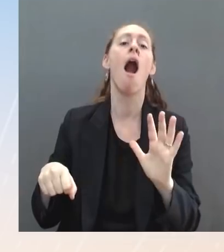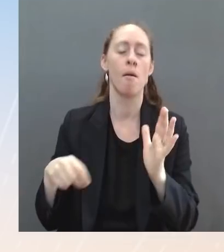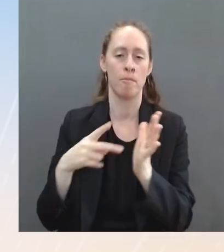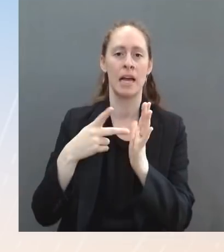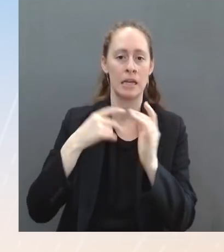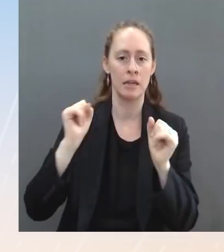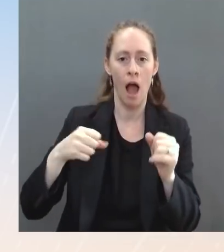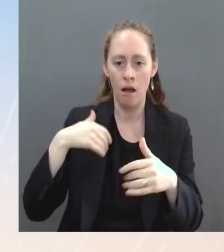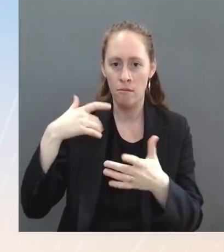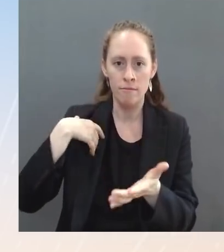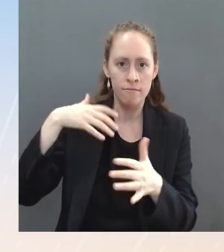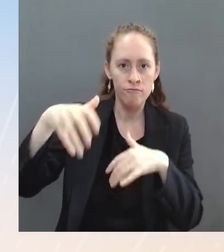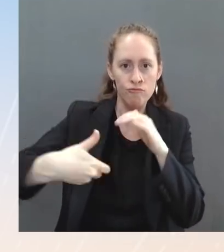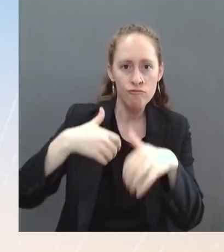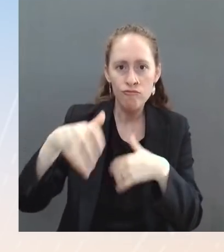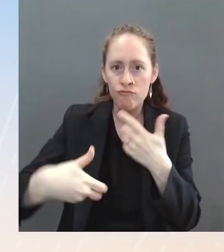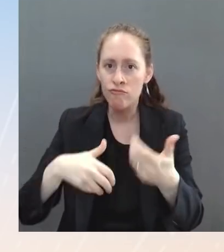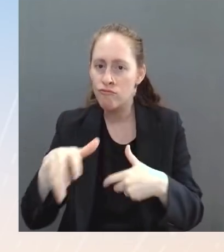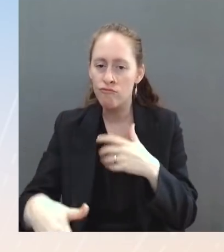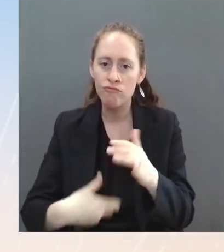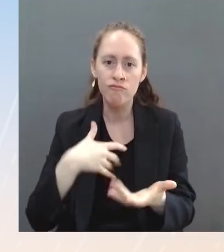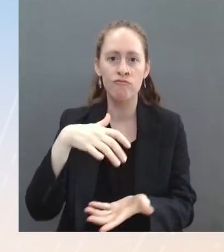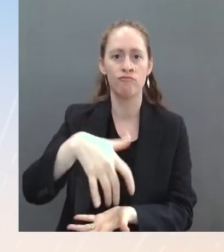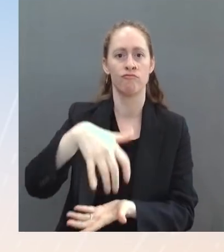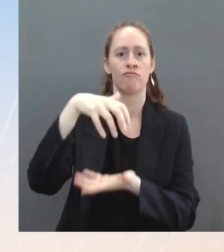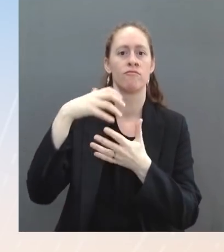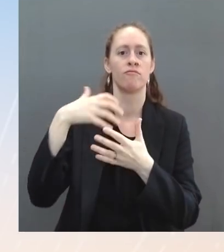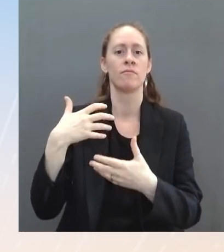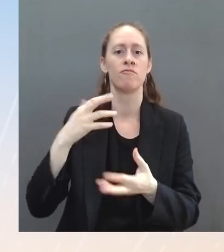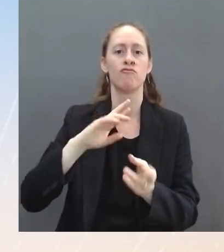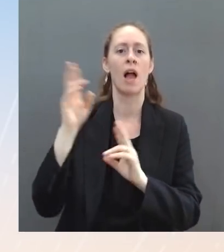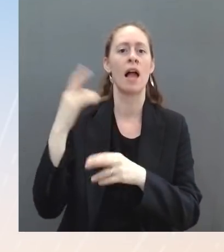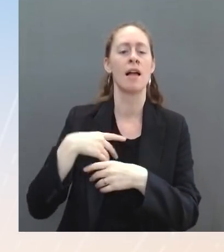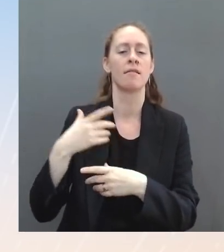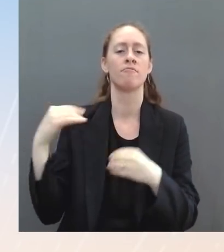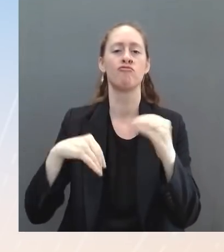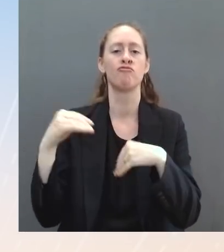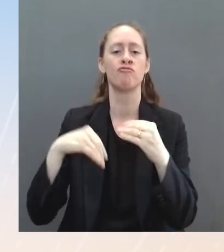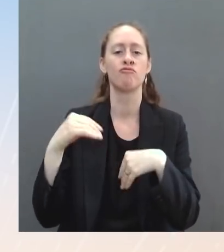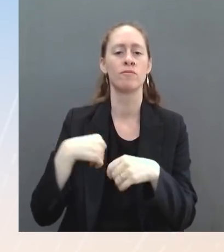a domestically resilient supply chain to build large-capacity batteries -- those are the batteries that go into electric vehicles,